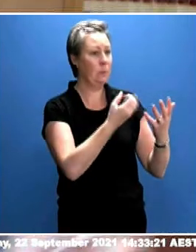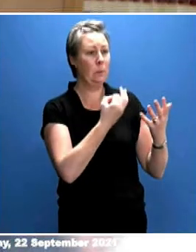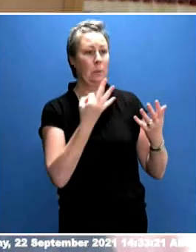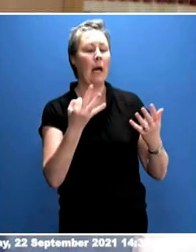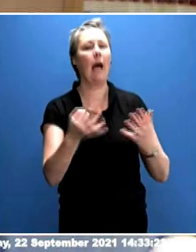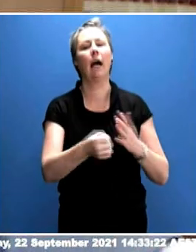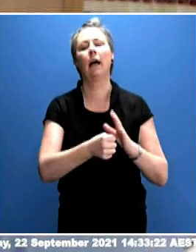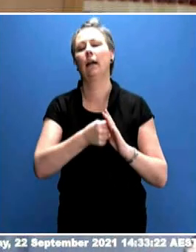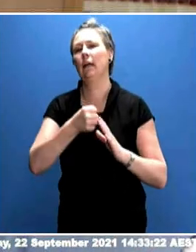Yes? Yes.